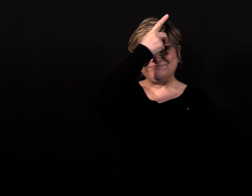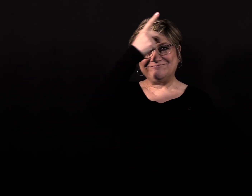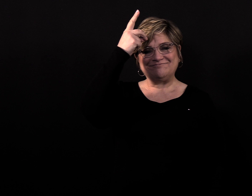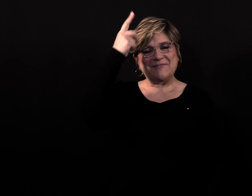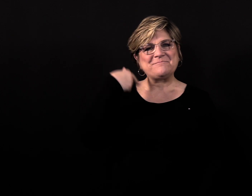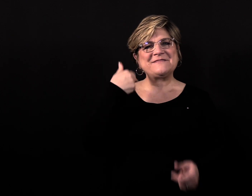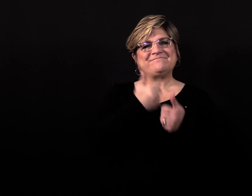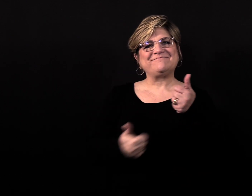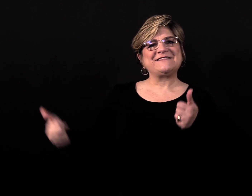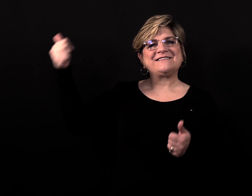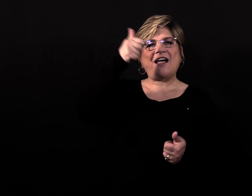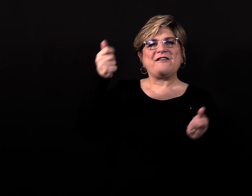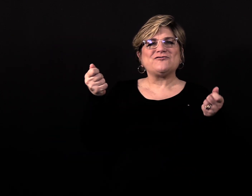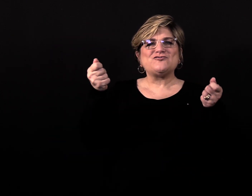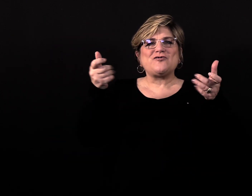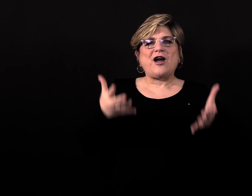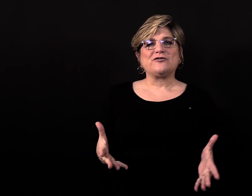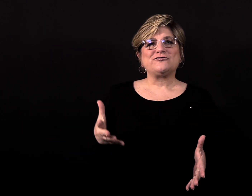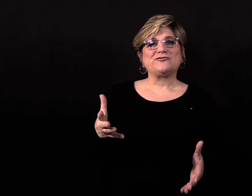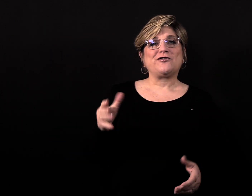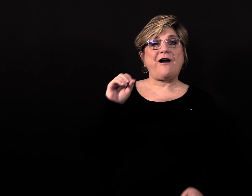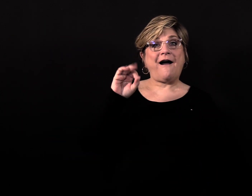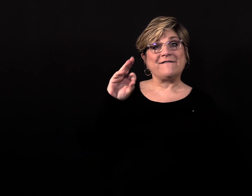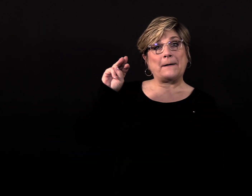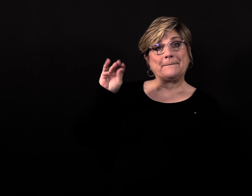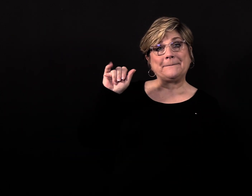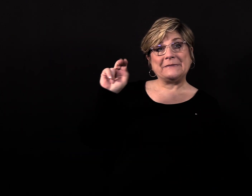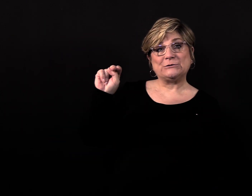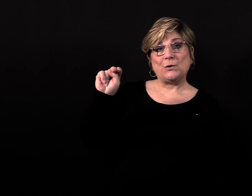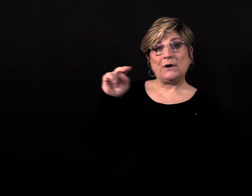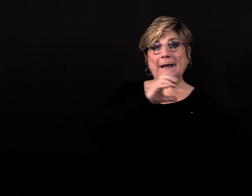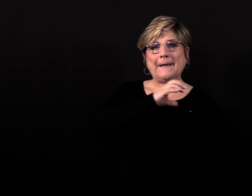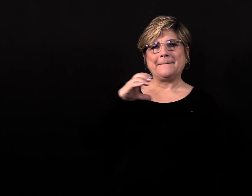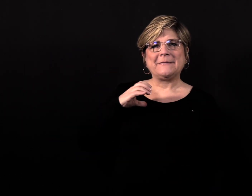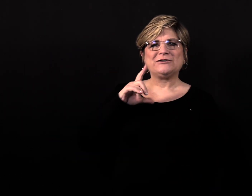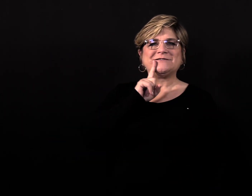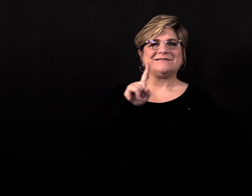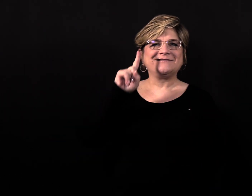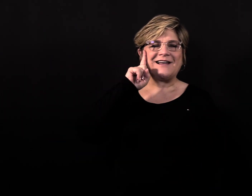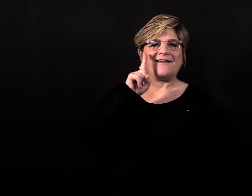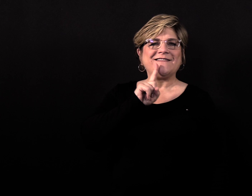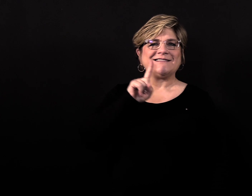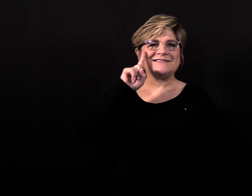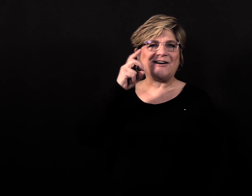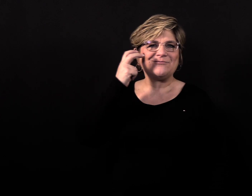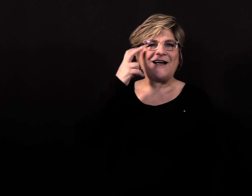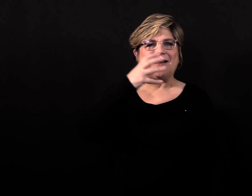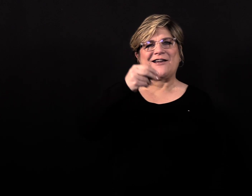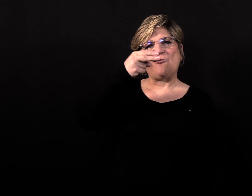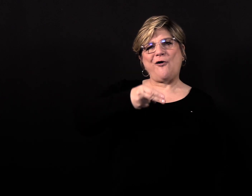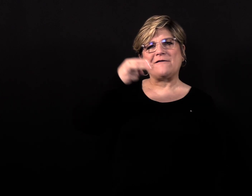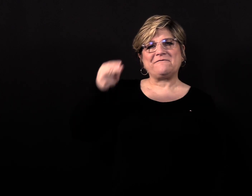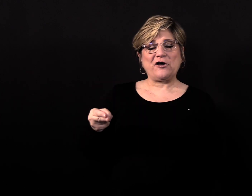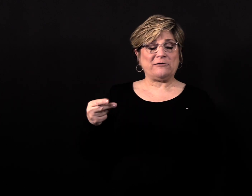and I’m the Executive Director of the Minnesota Commission of the Deaf, DeafBlind & Hard of